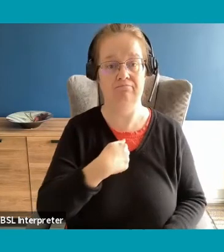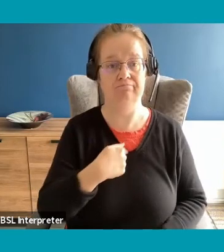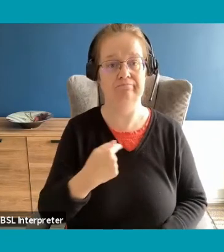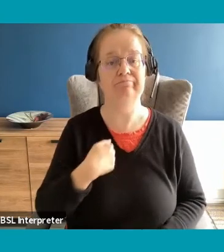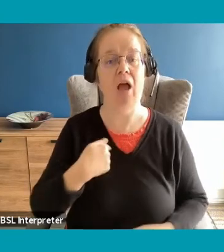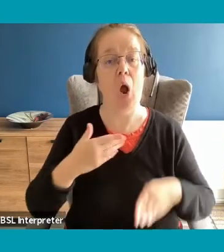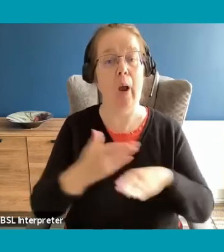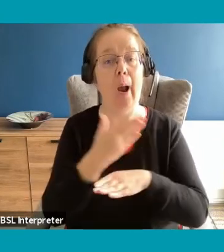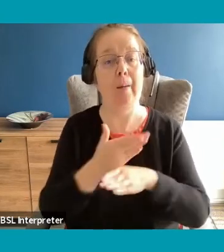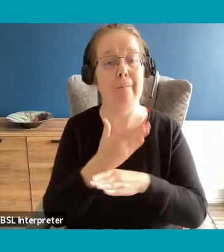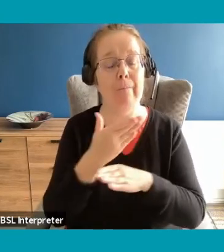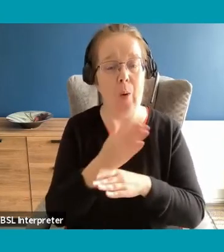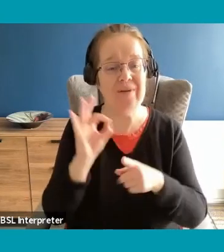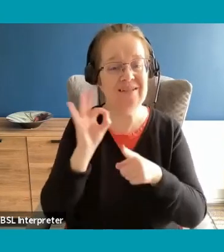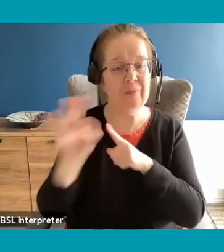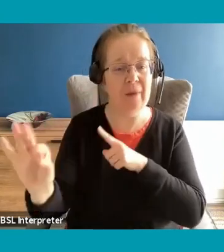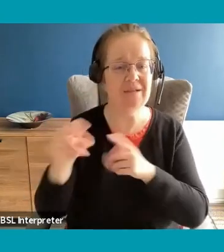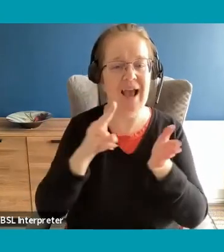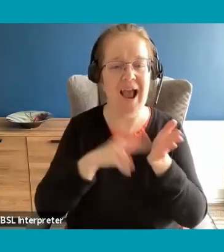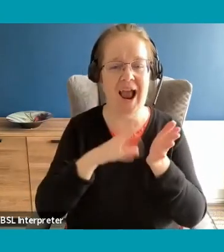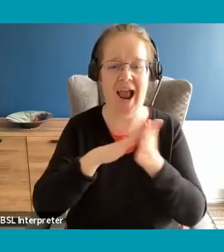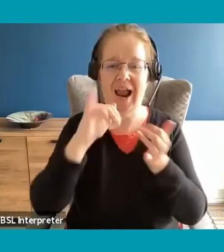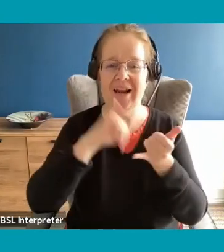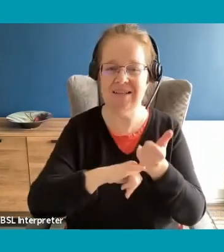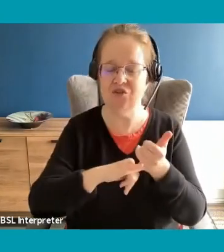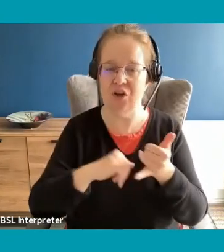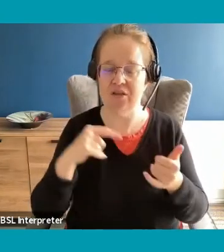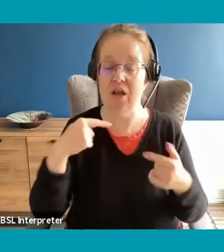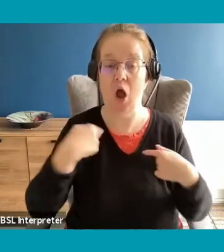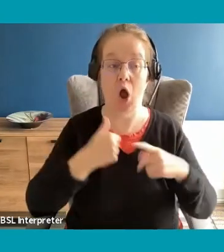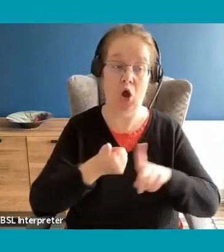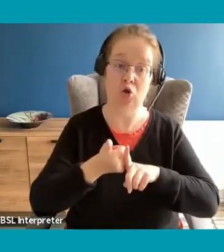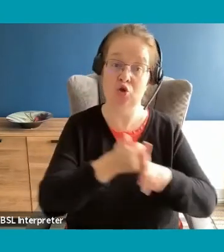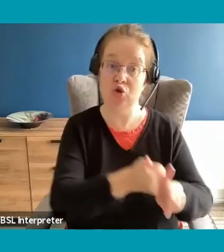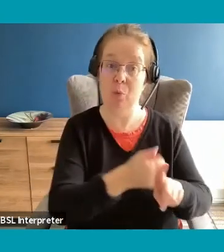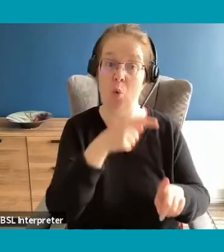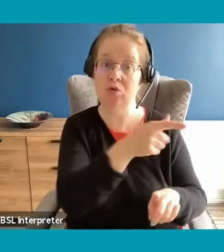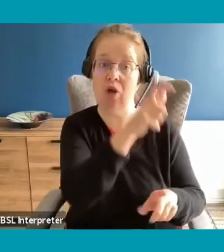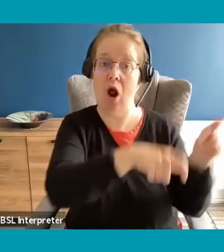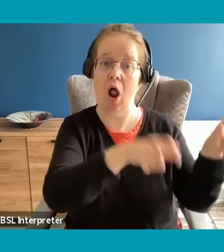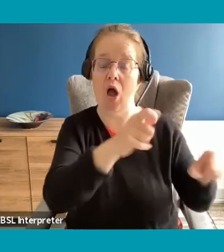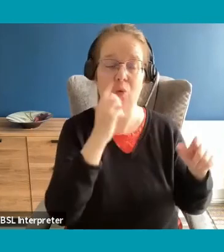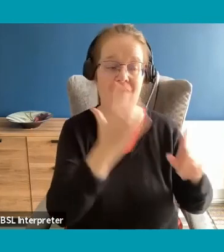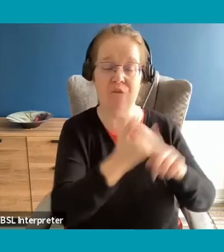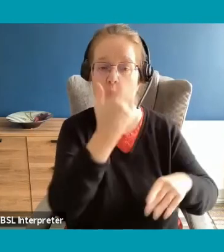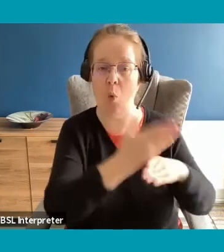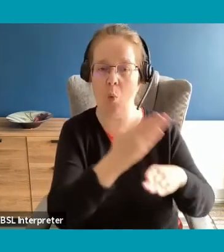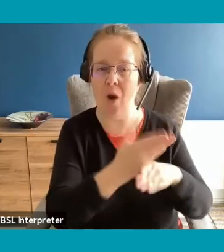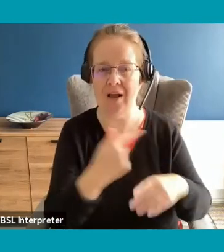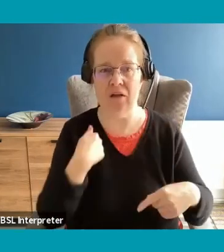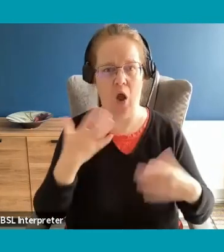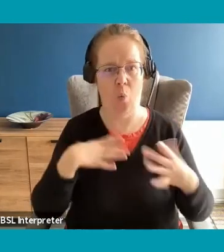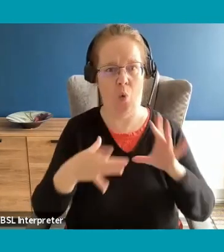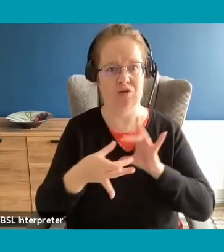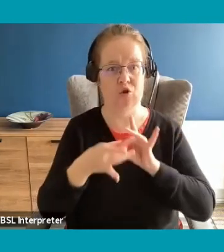in the NHS Westminster. I support clients to find paid work and would very much like to contact you after the webinar.